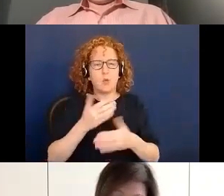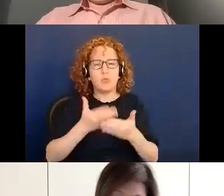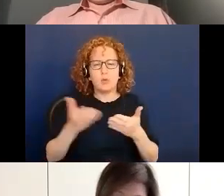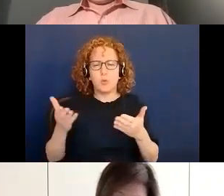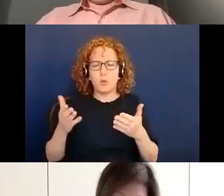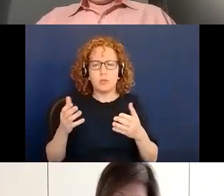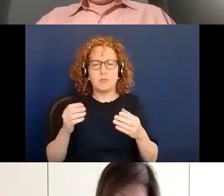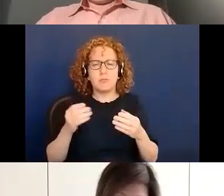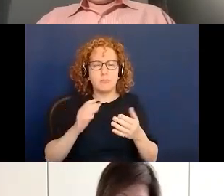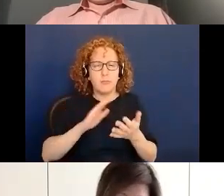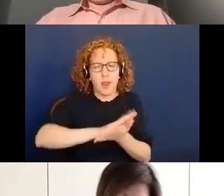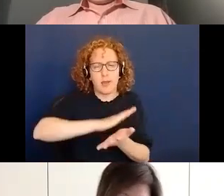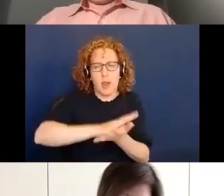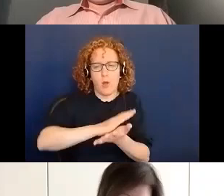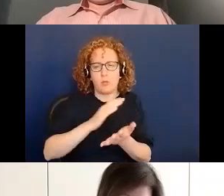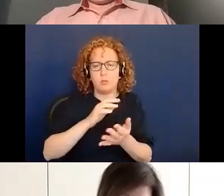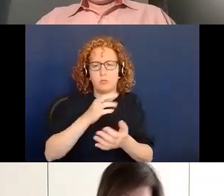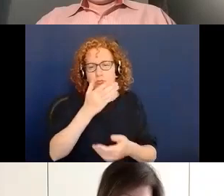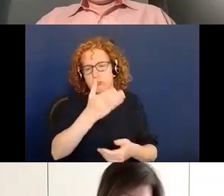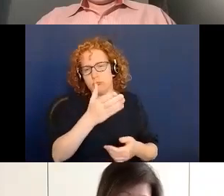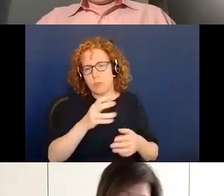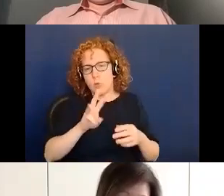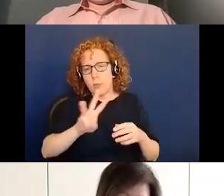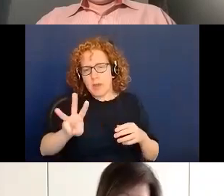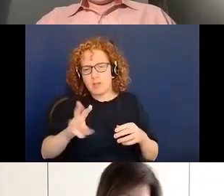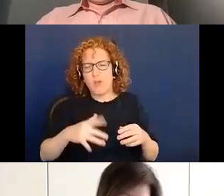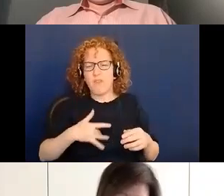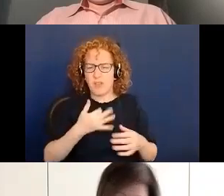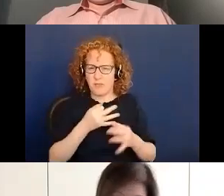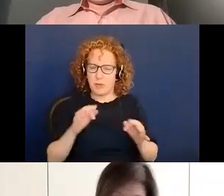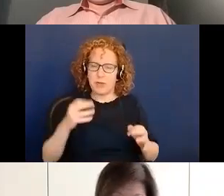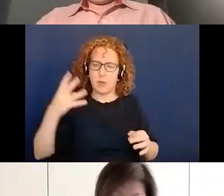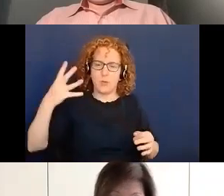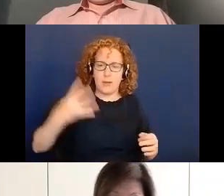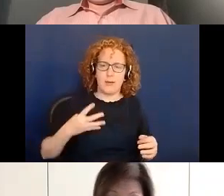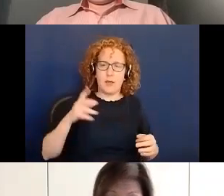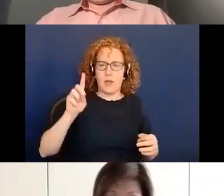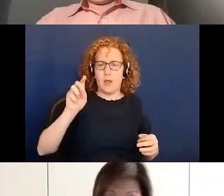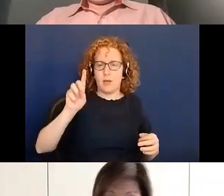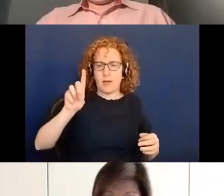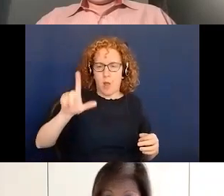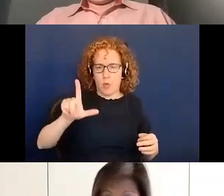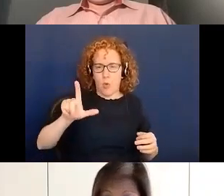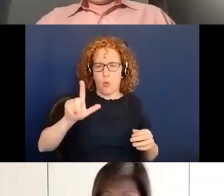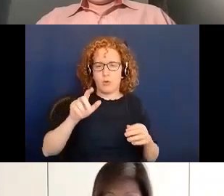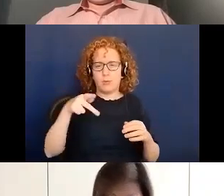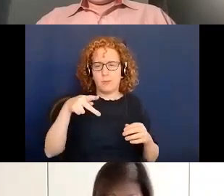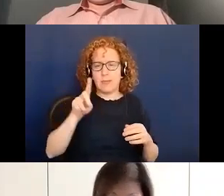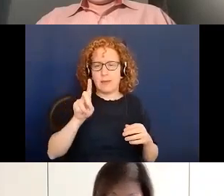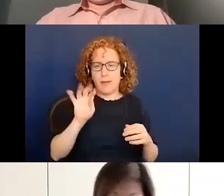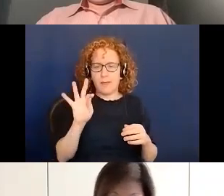to download that PDF document as always please please please submit your questions and be on the